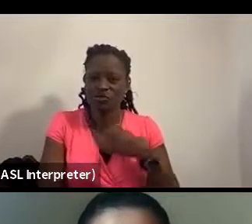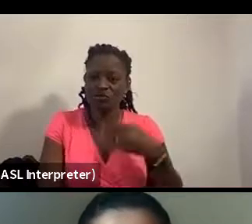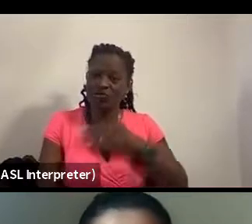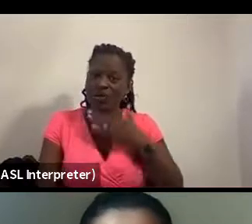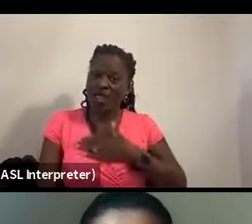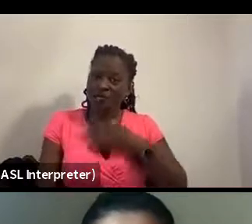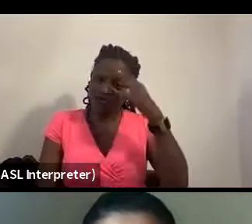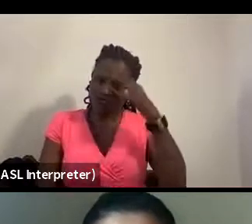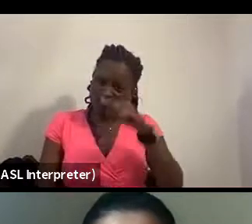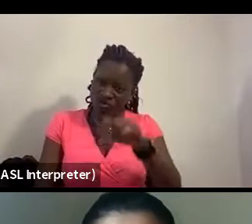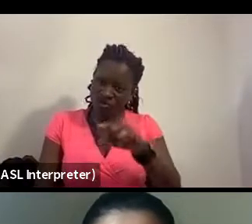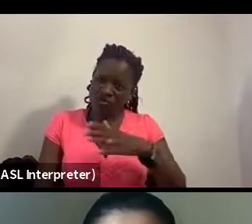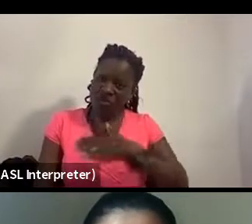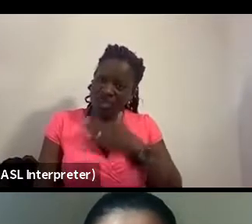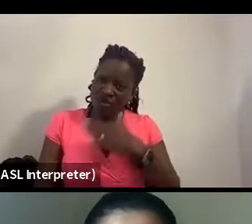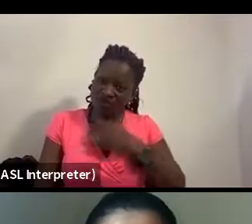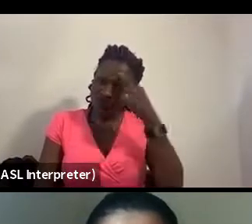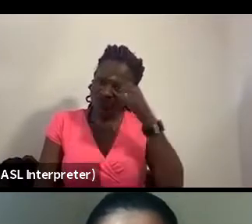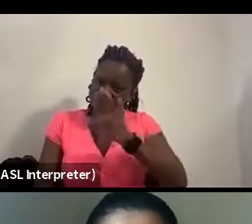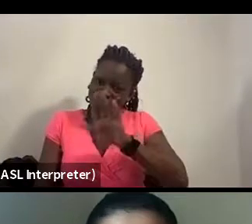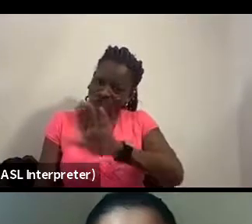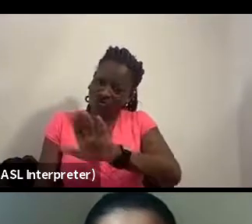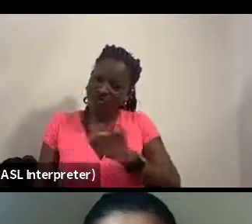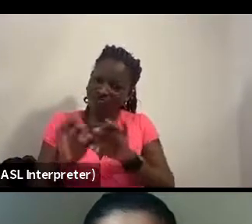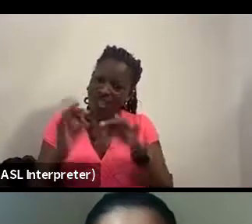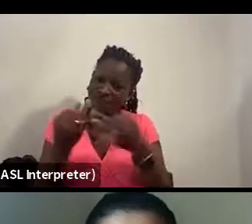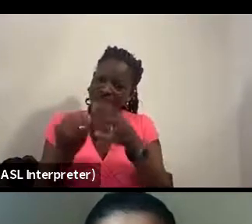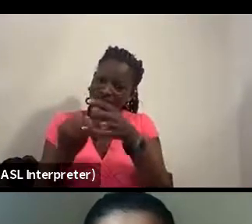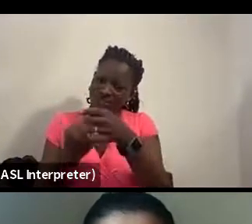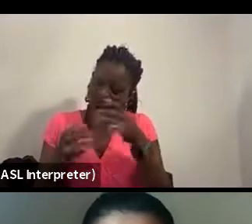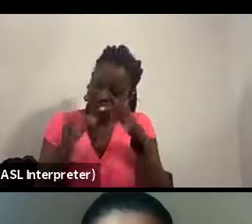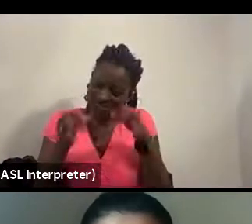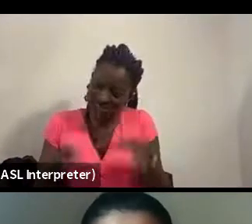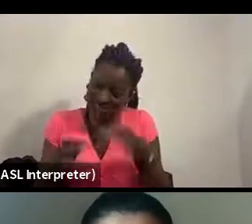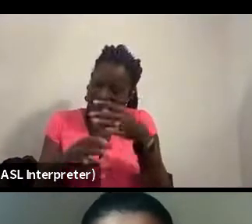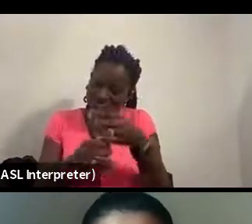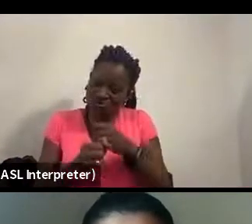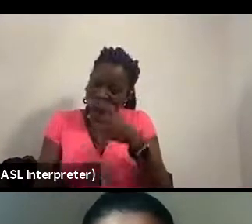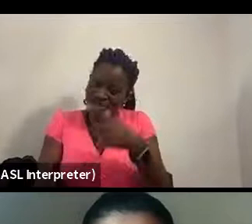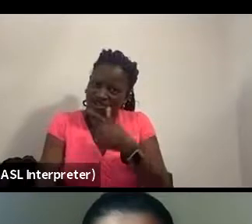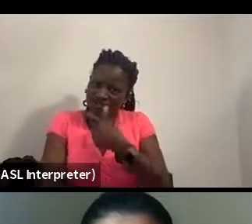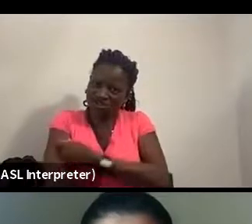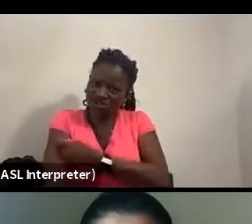for you and for your family that you did get vaccinated. We think it's I personally think that's